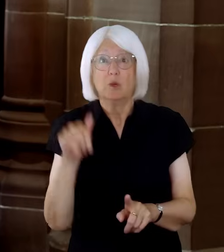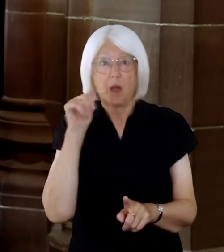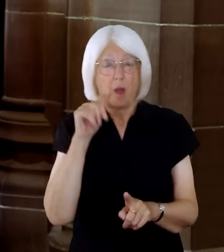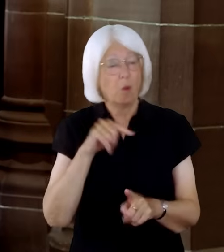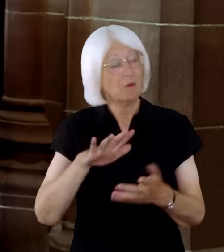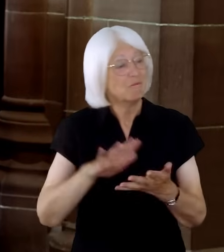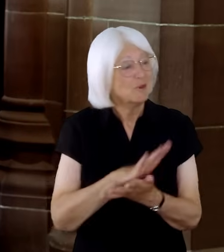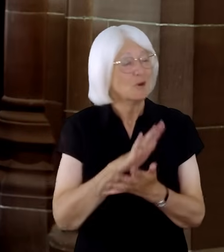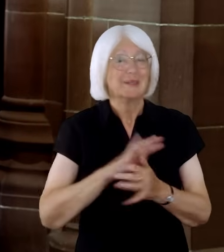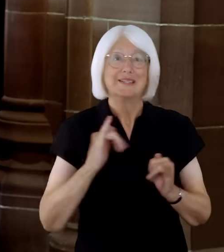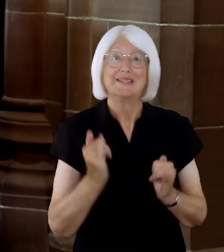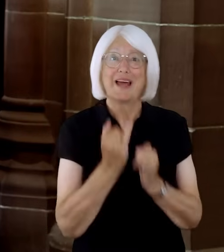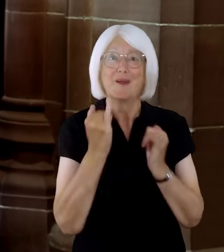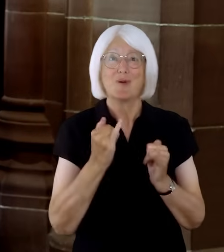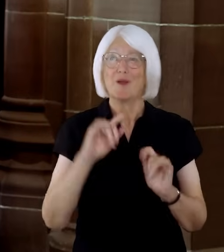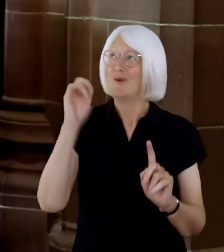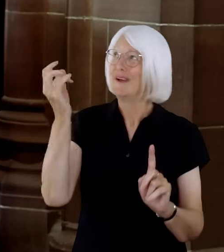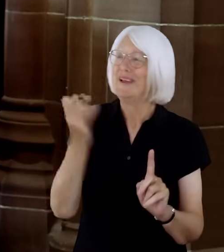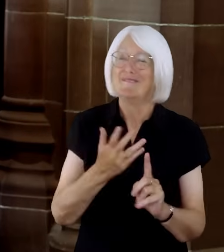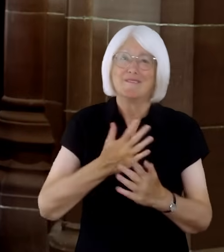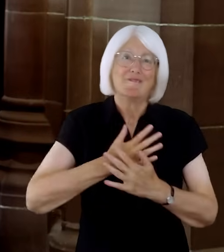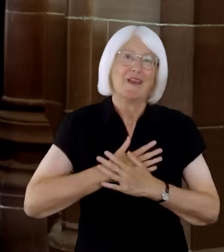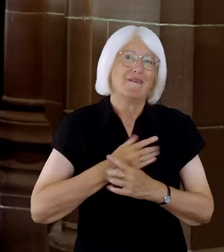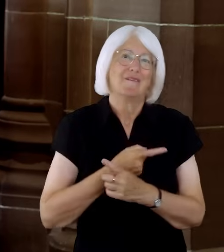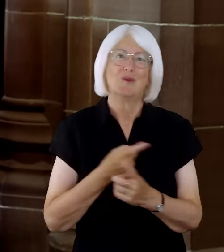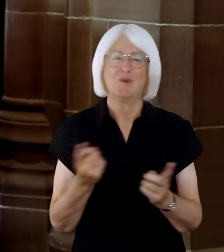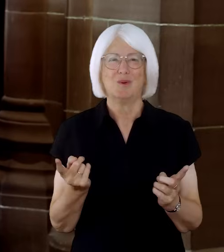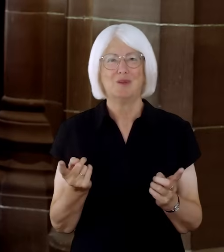We rejoice with them in celebrating your gift of love to all.